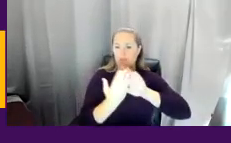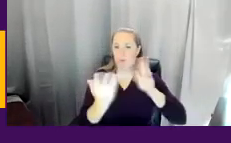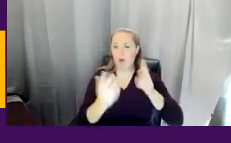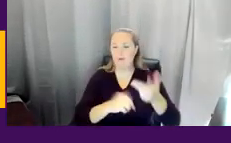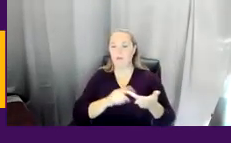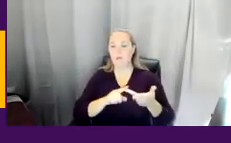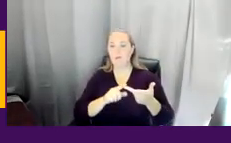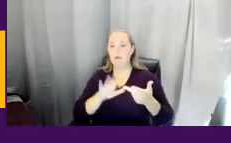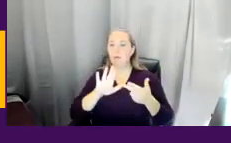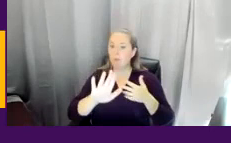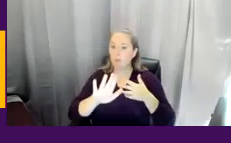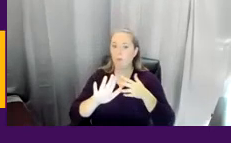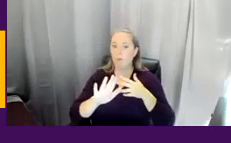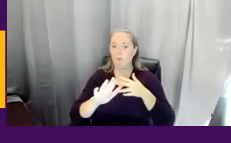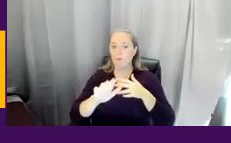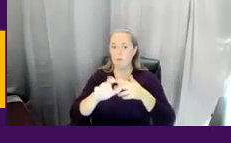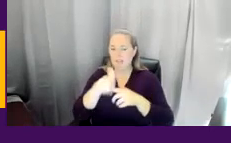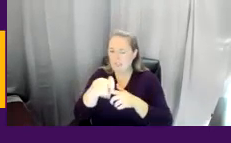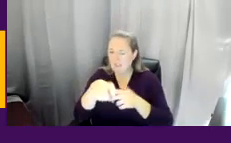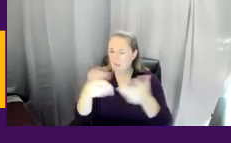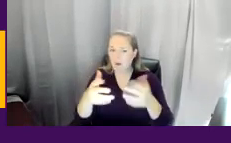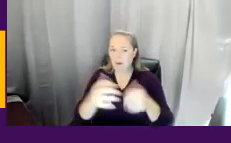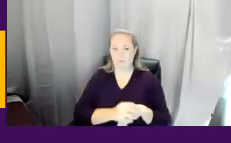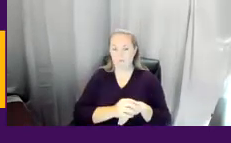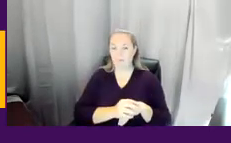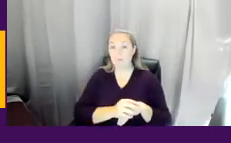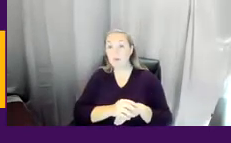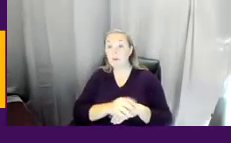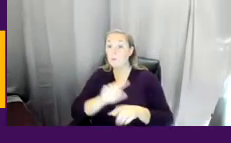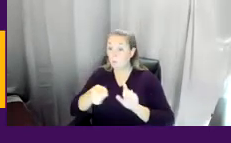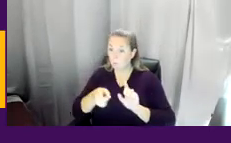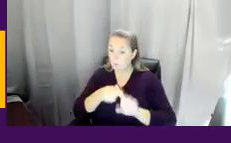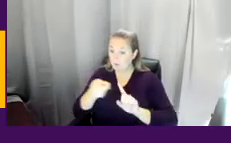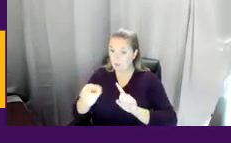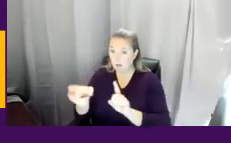REGARDING STRENGTHS, BARRIERS AND NEEDS WITHIN THAT SPECIFIC COMMUNITY.